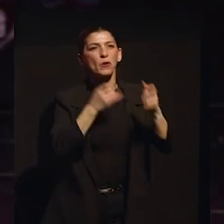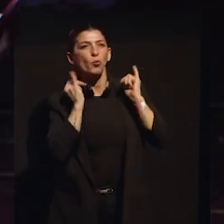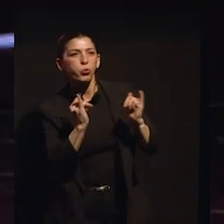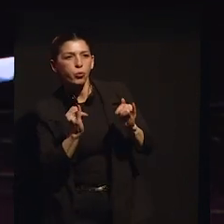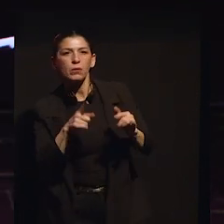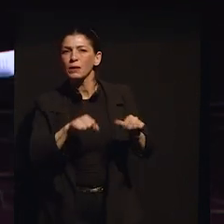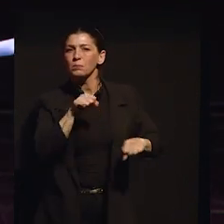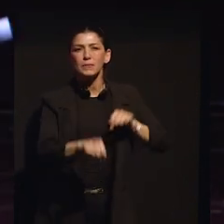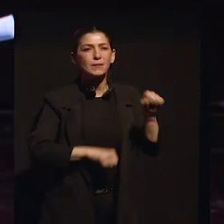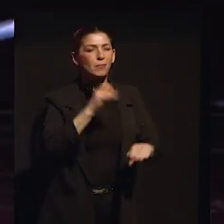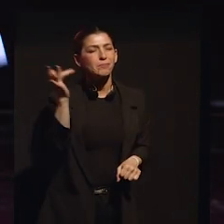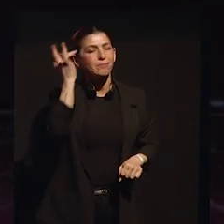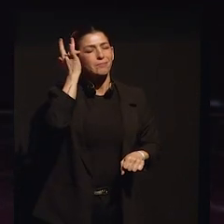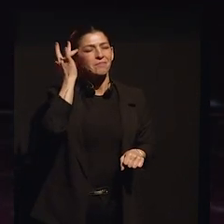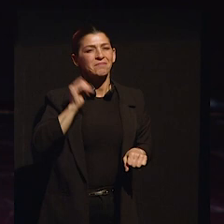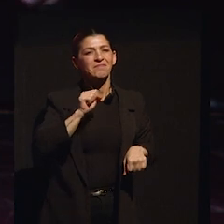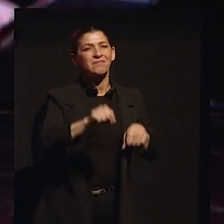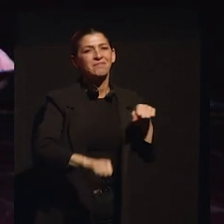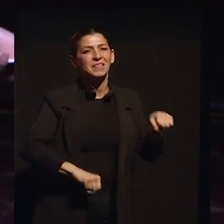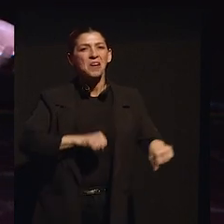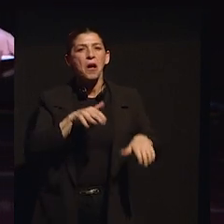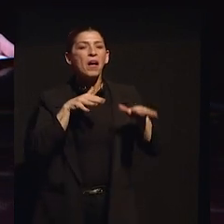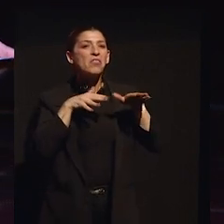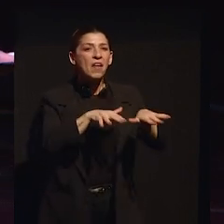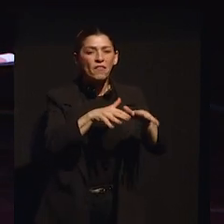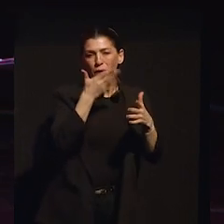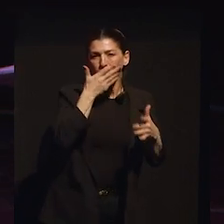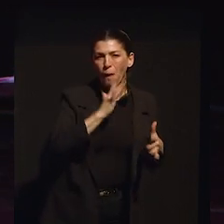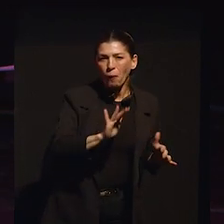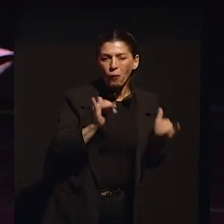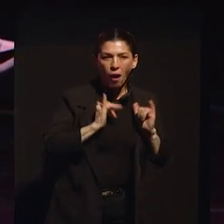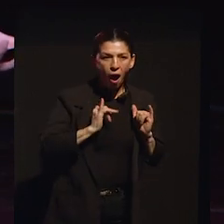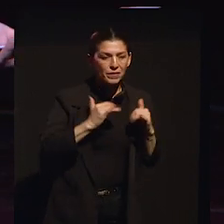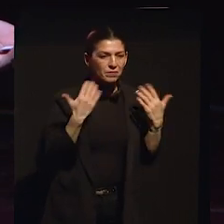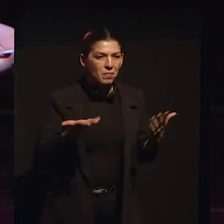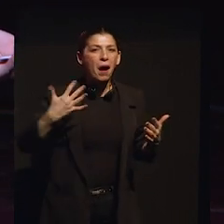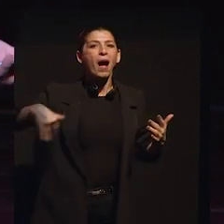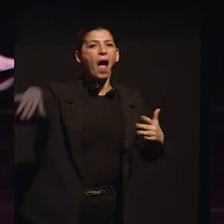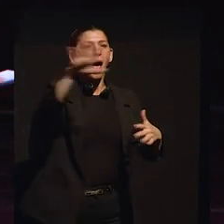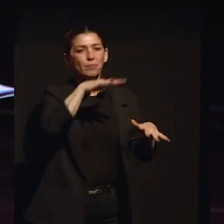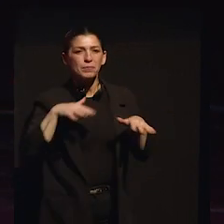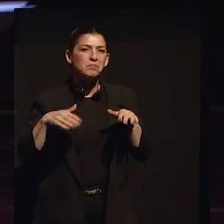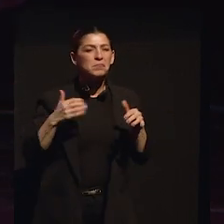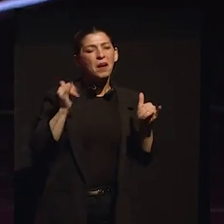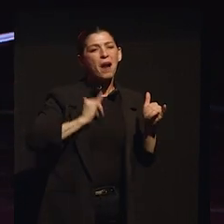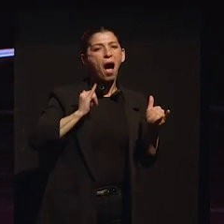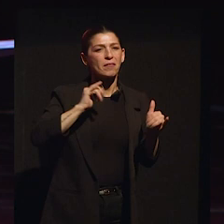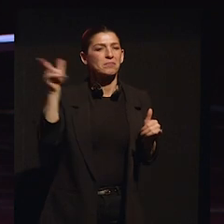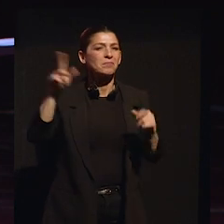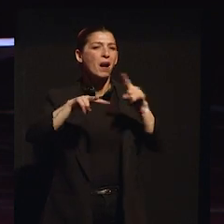But in the car? “It just doesn’t move, we’re stuck in this goddamn traffic.” There is no such thing with the bicycle. First of all, there’s no heavy traffic,